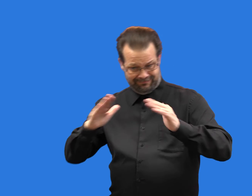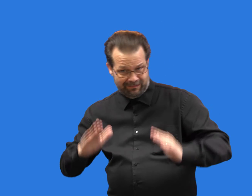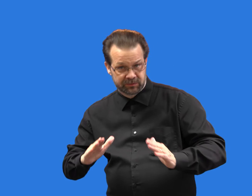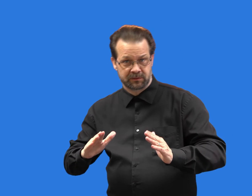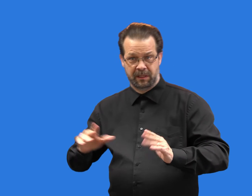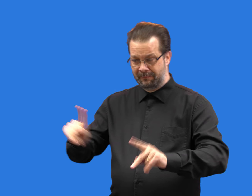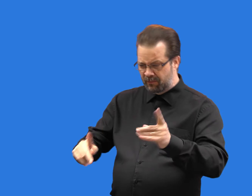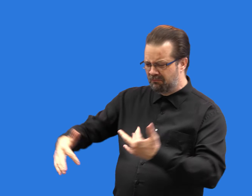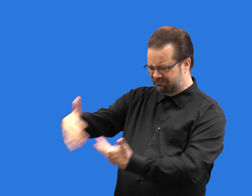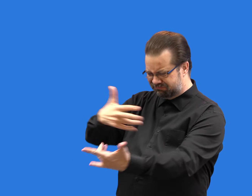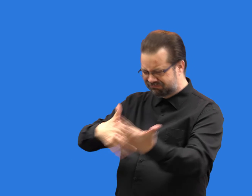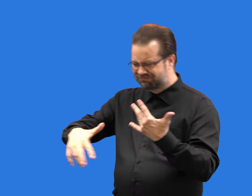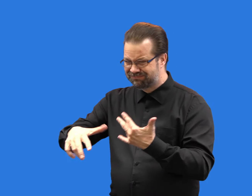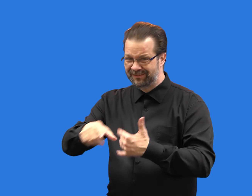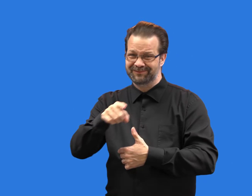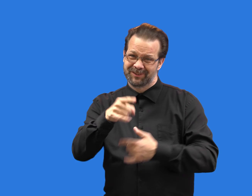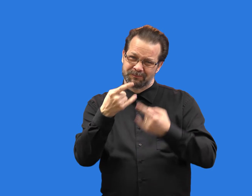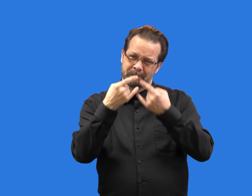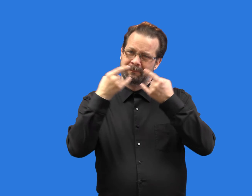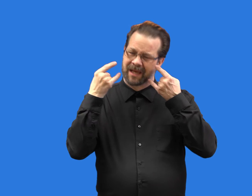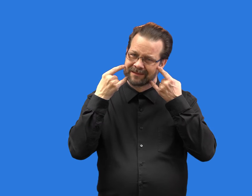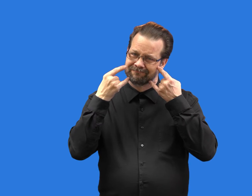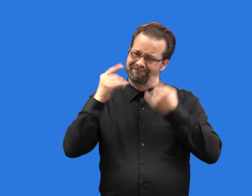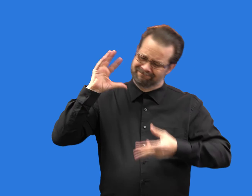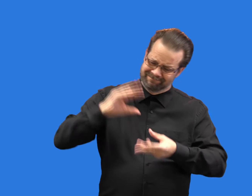even at home — for 10 days after your positive test.